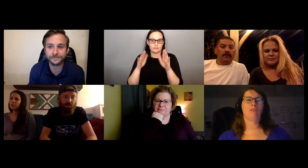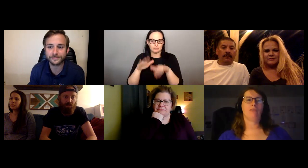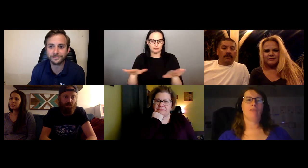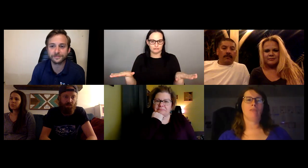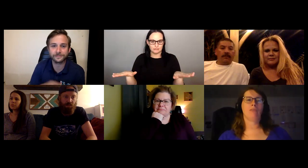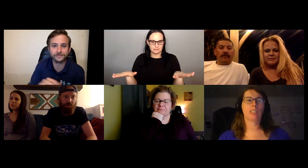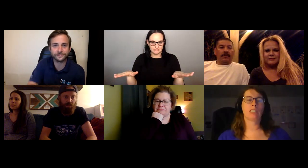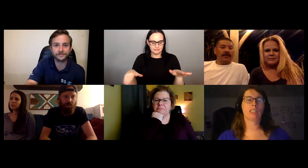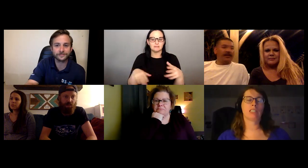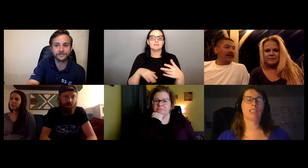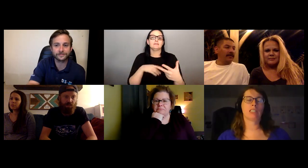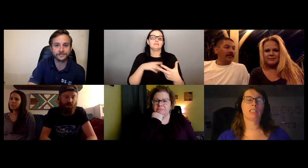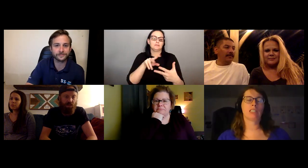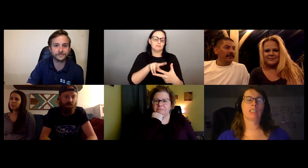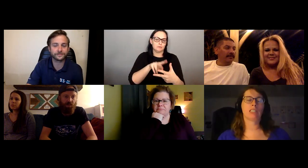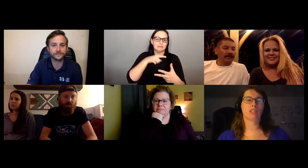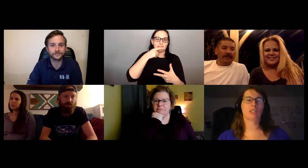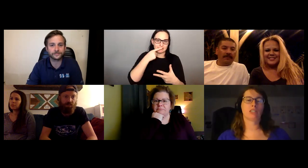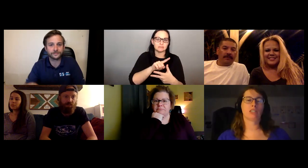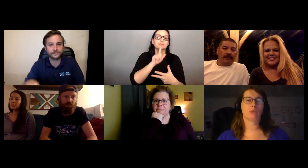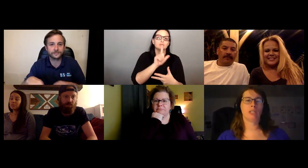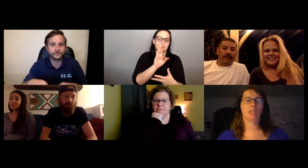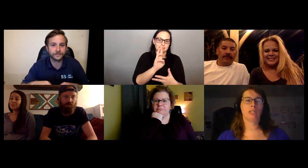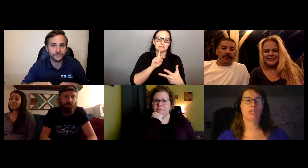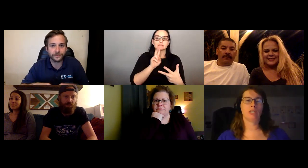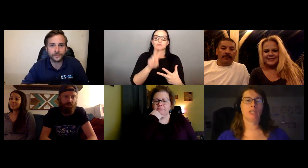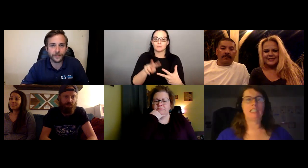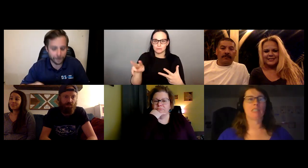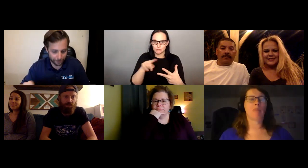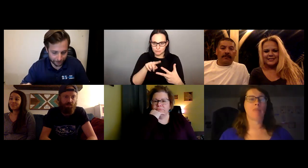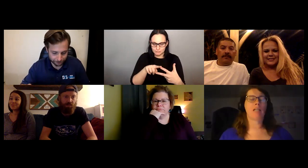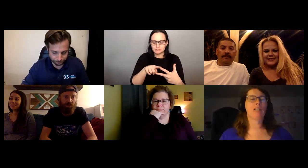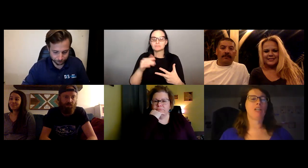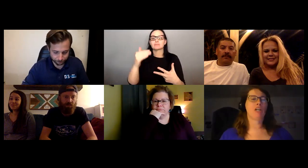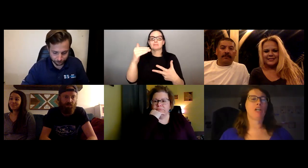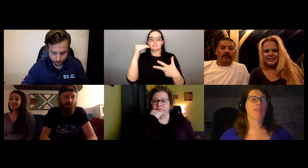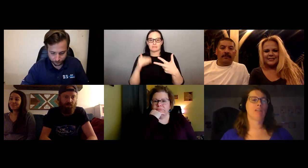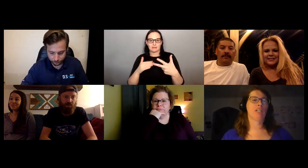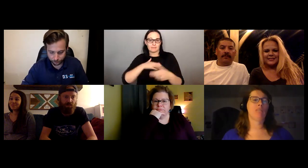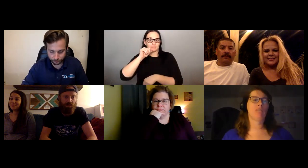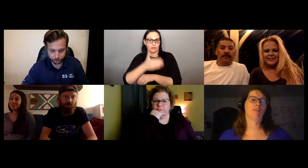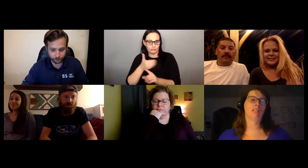and two are hearing boys 26 and 22